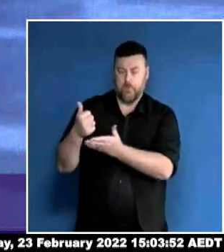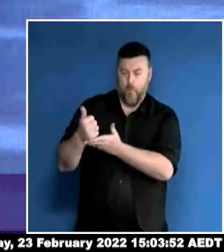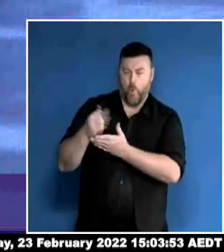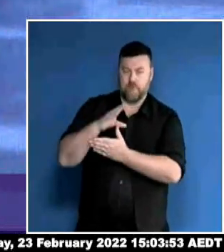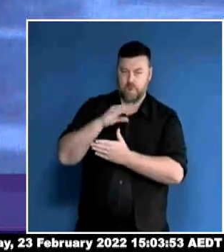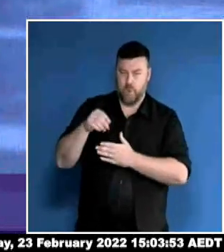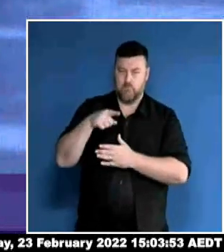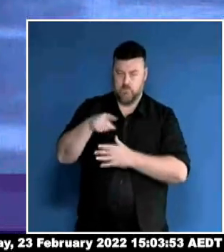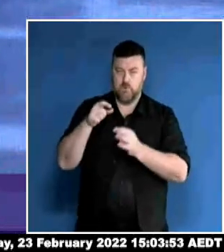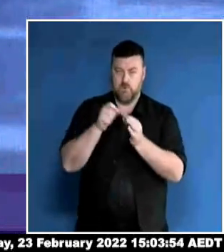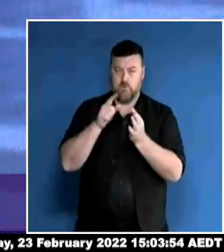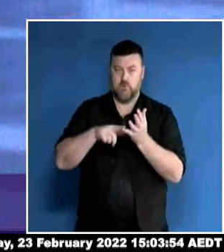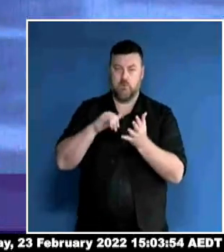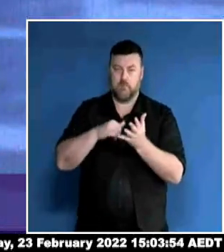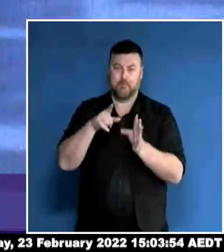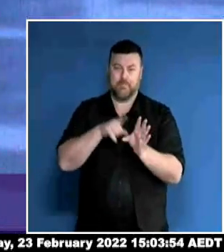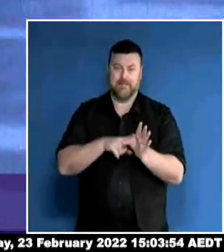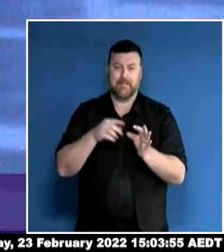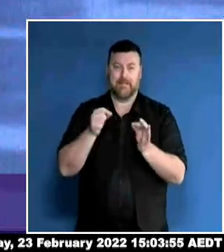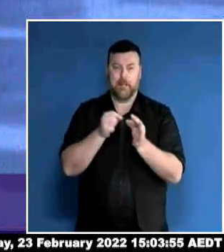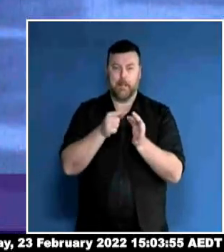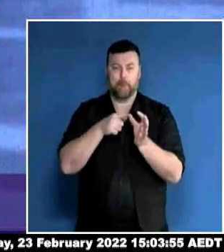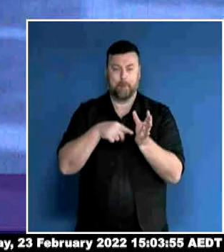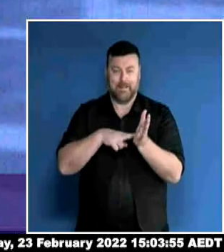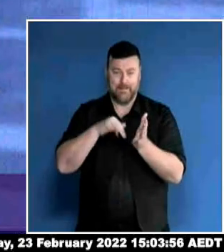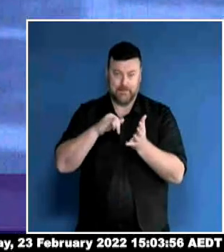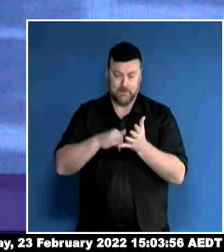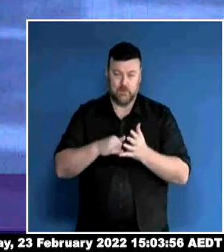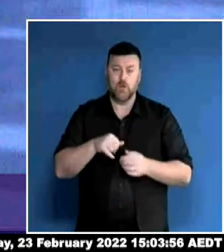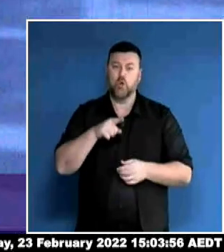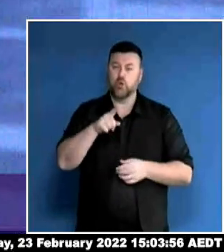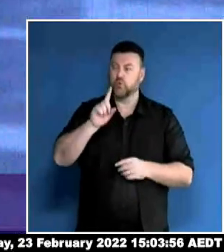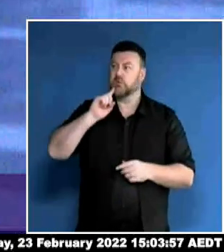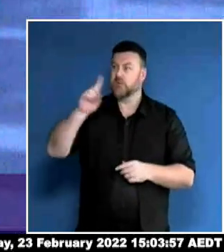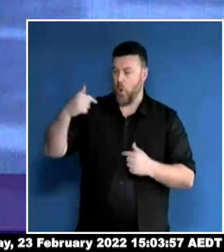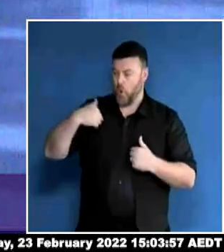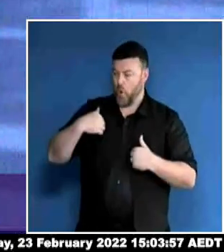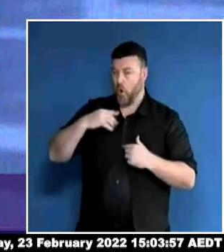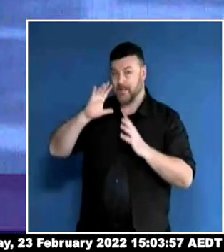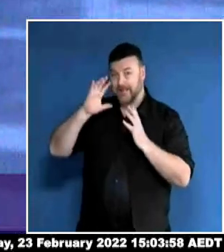training and development, and the only training course you attended was to renew